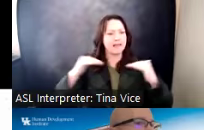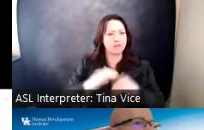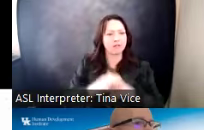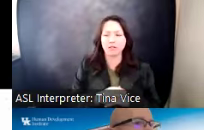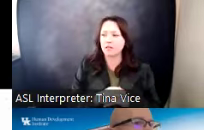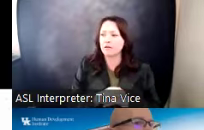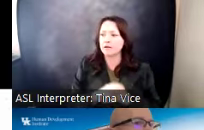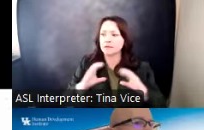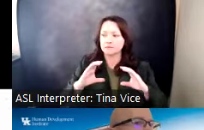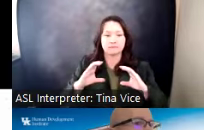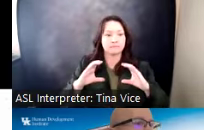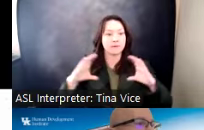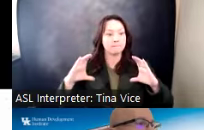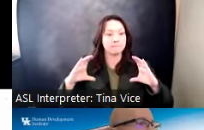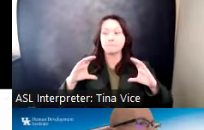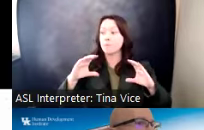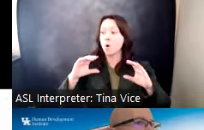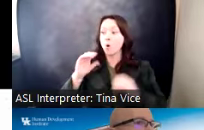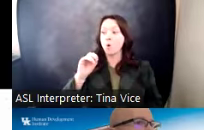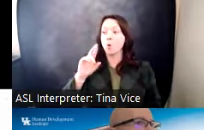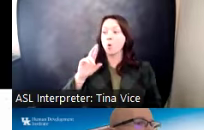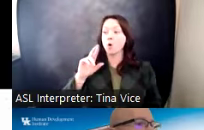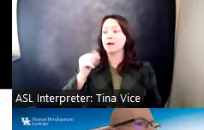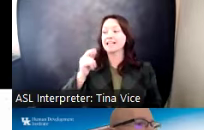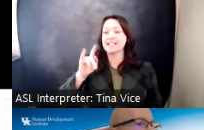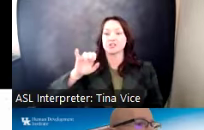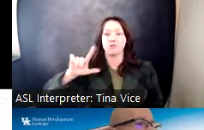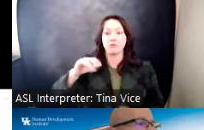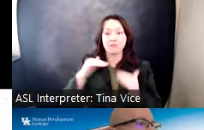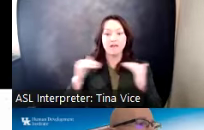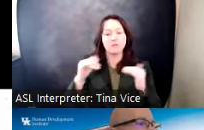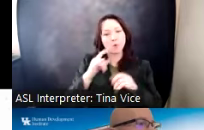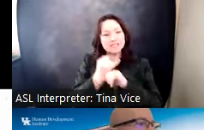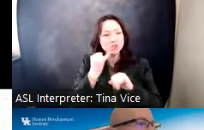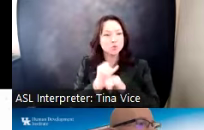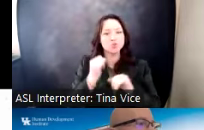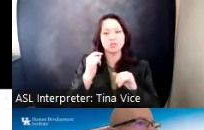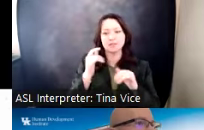Um the organizational level is going to be the larger institutions that are in enforcing rules and regulations that